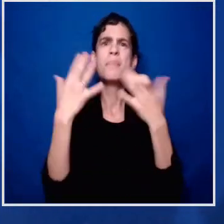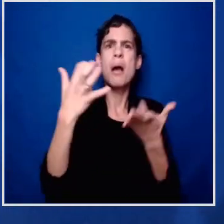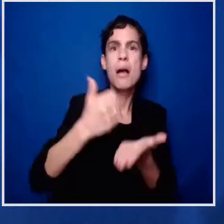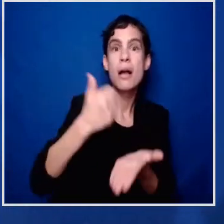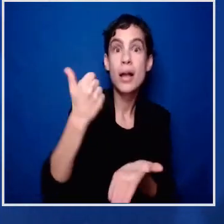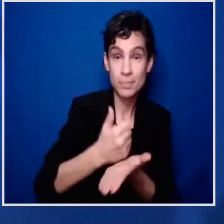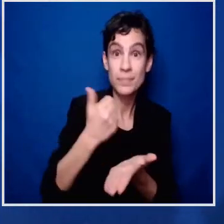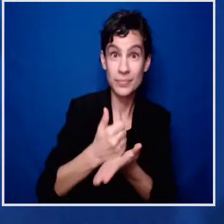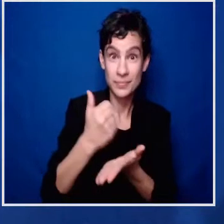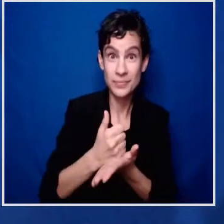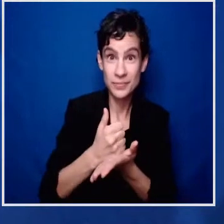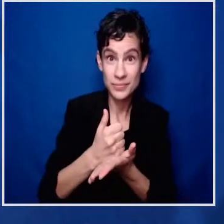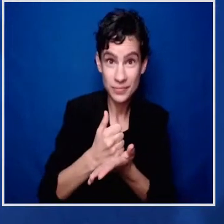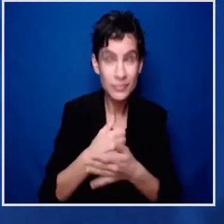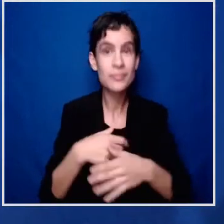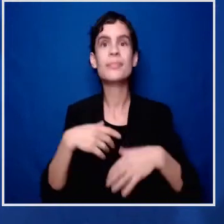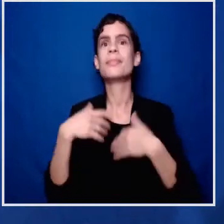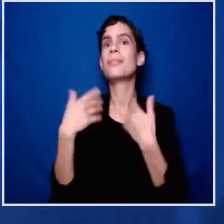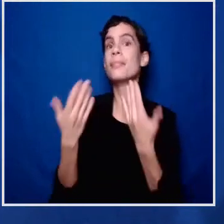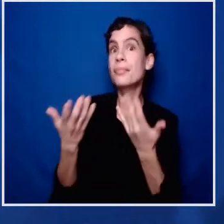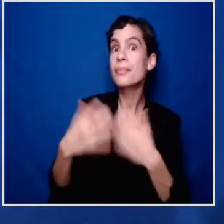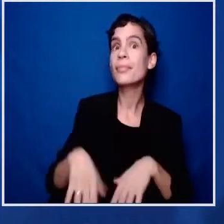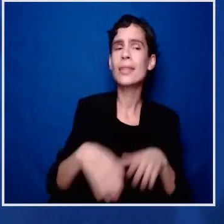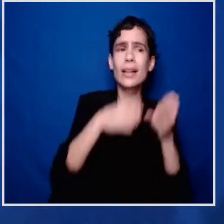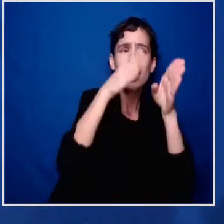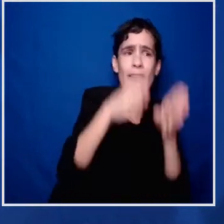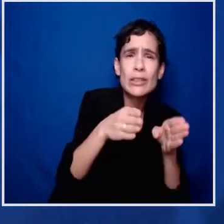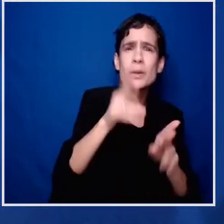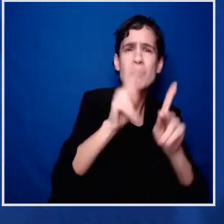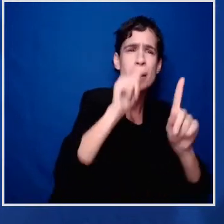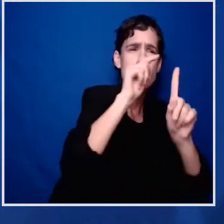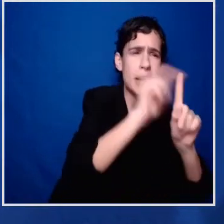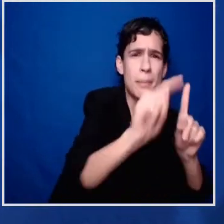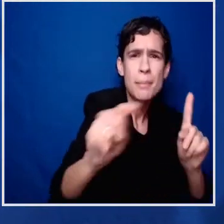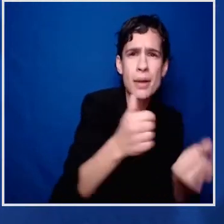LEADING AND ANSWERING THE CALL TO SERVE IN YOUR COMMUNITIES.